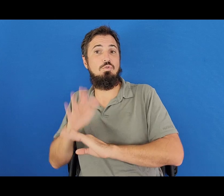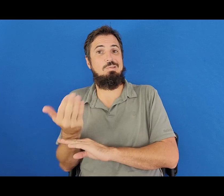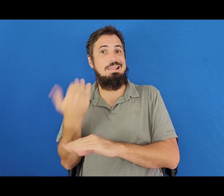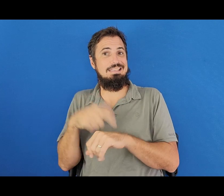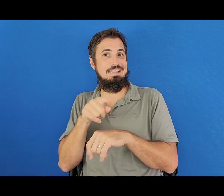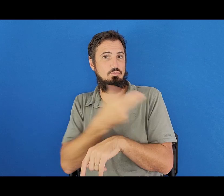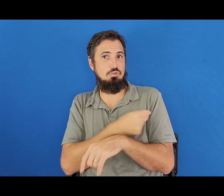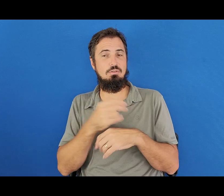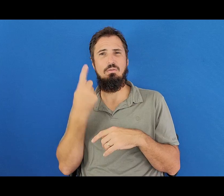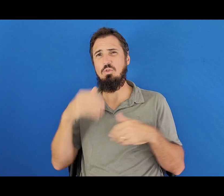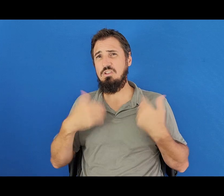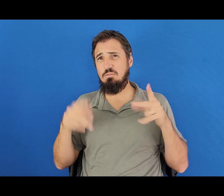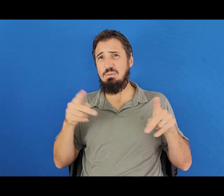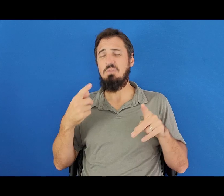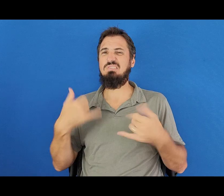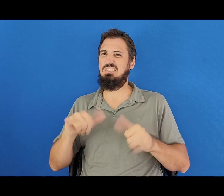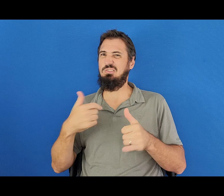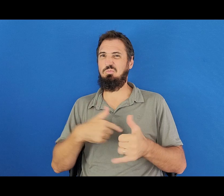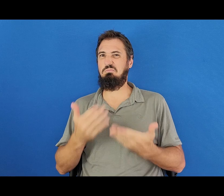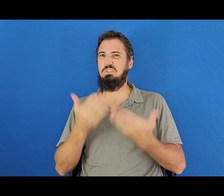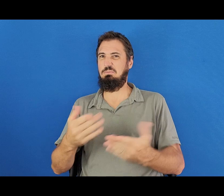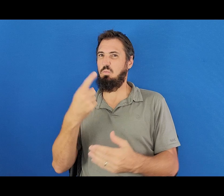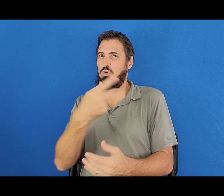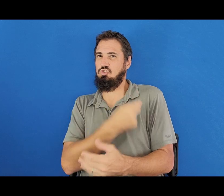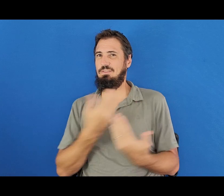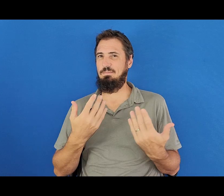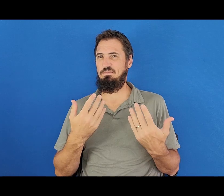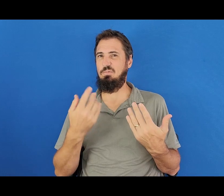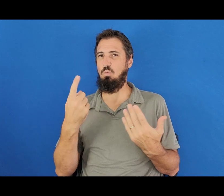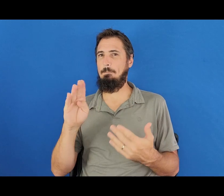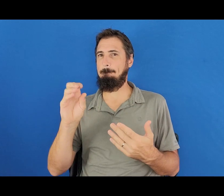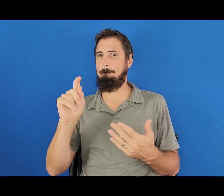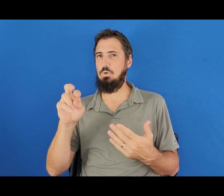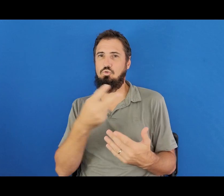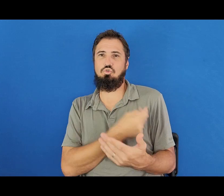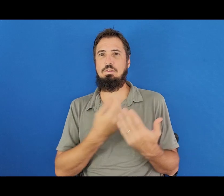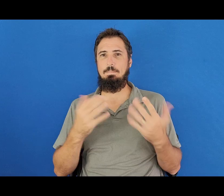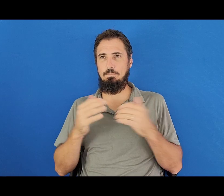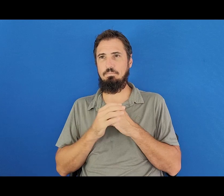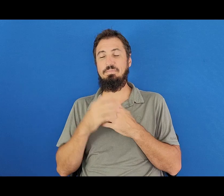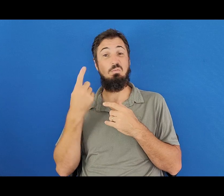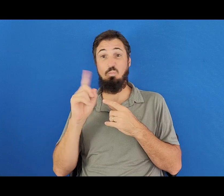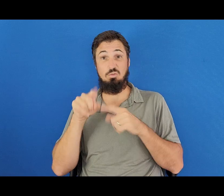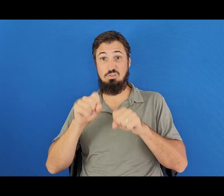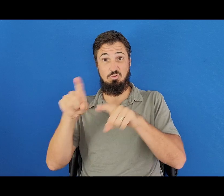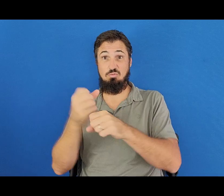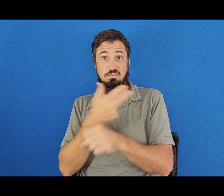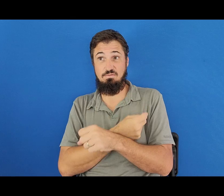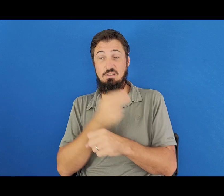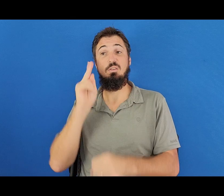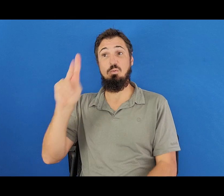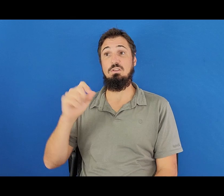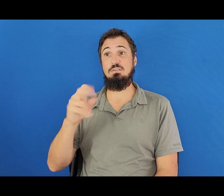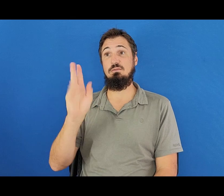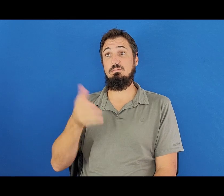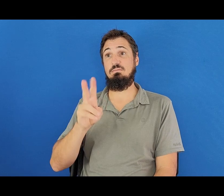healthy people, only one booster is recommended. For a list of locations, please visit Kauai.gov/vaccine.